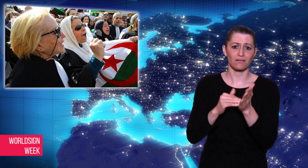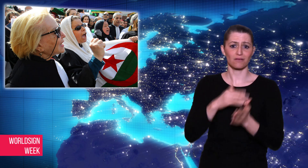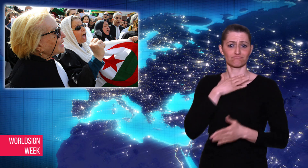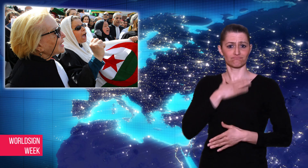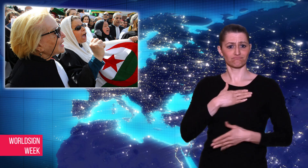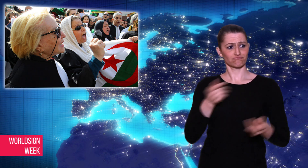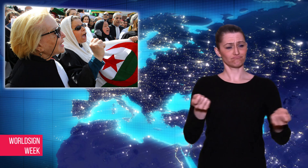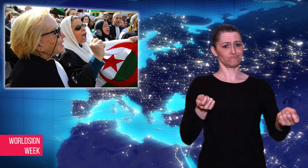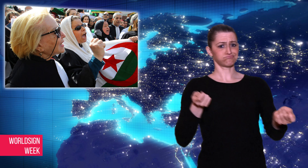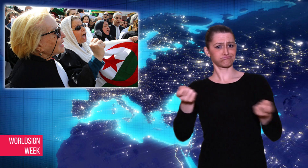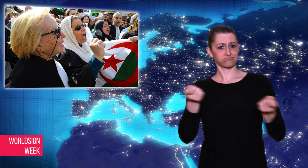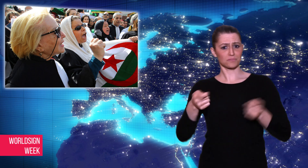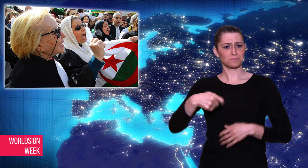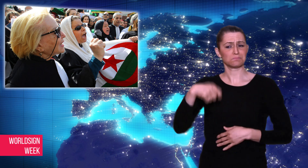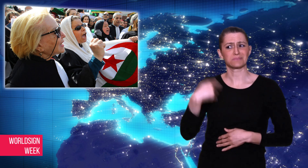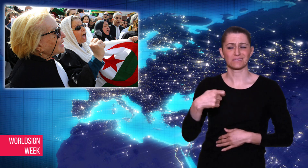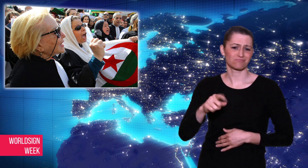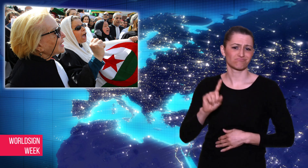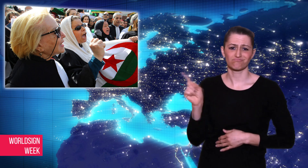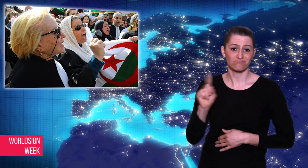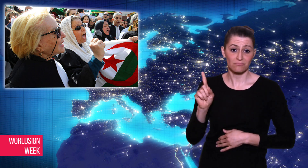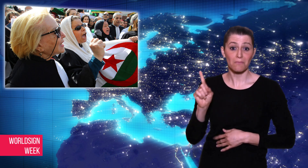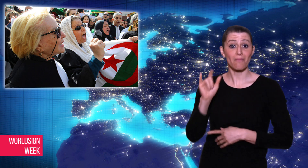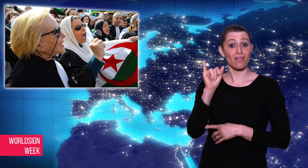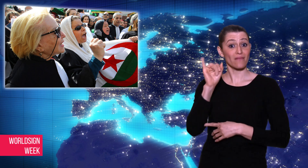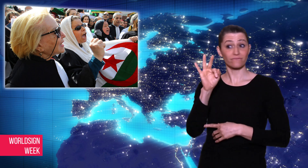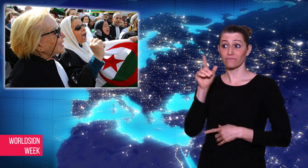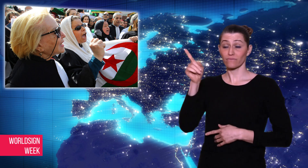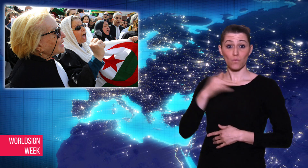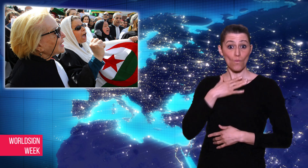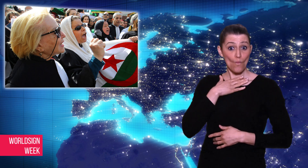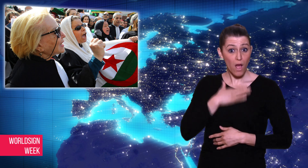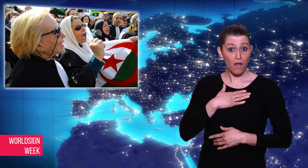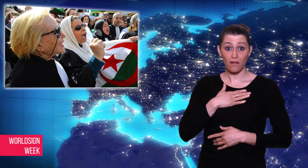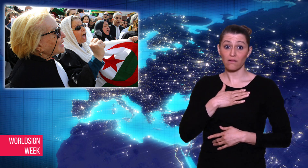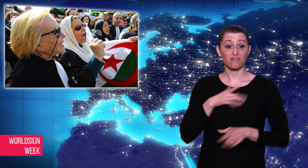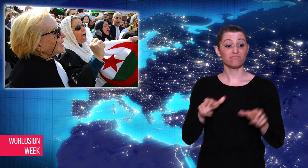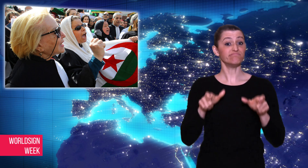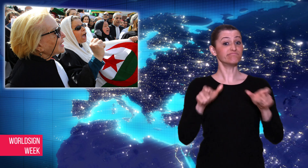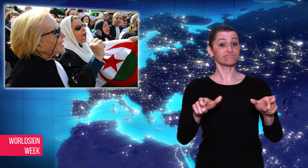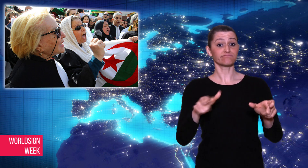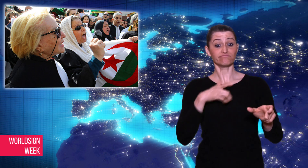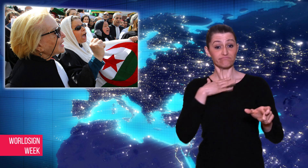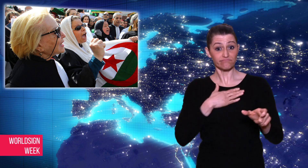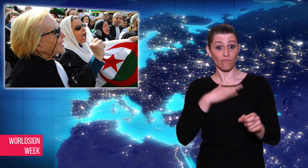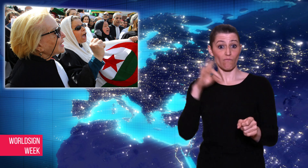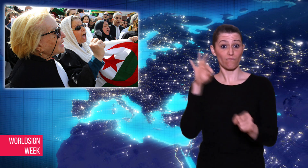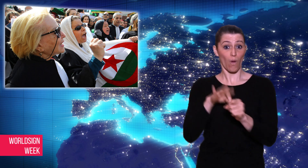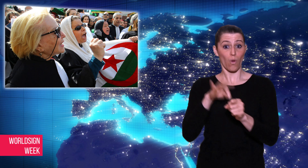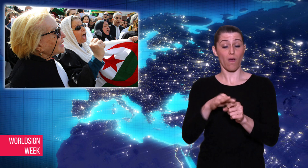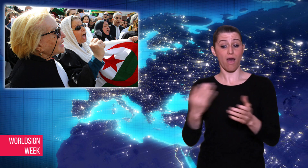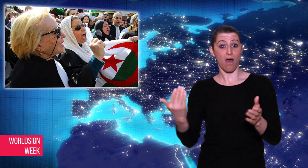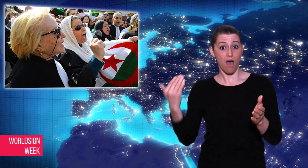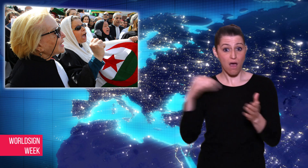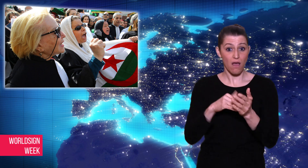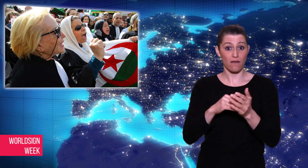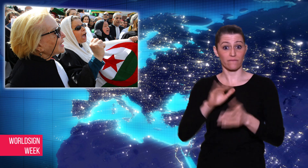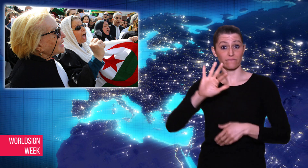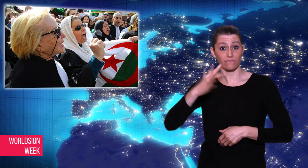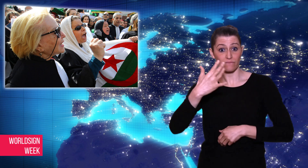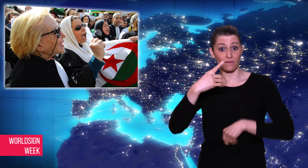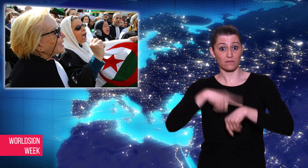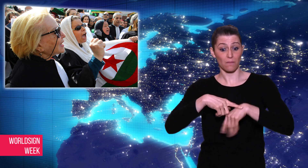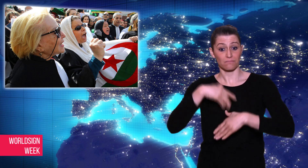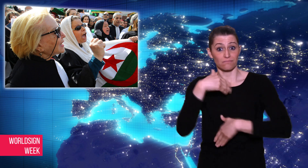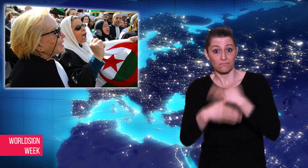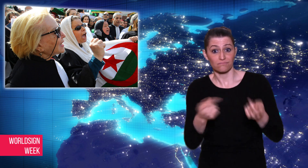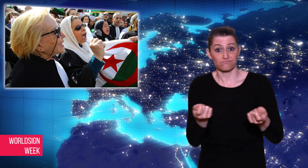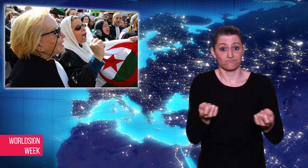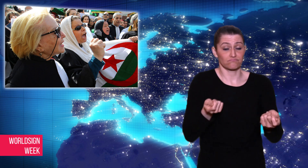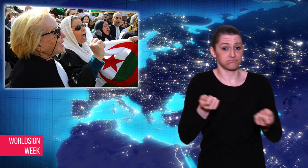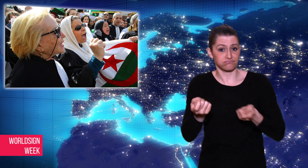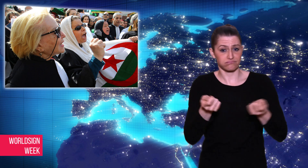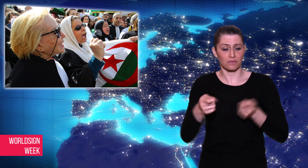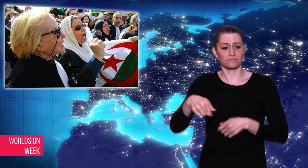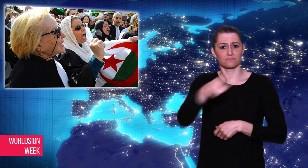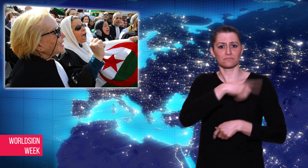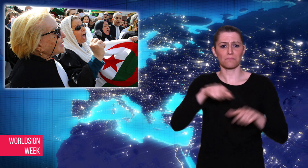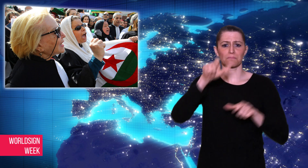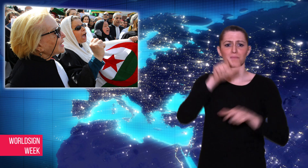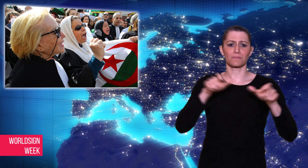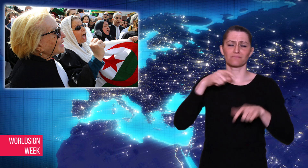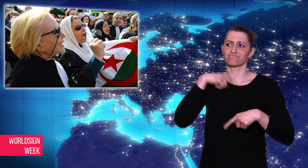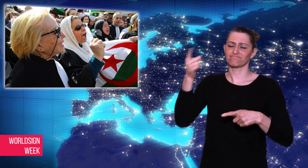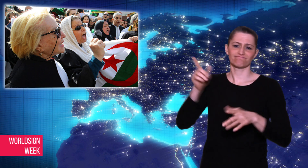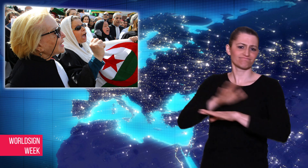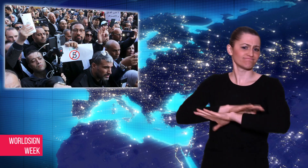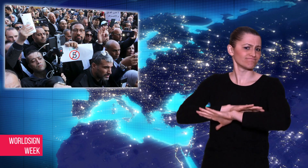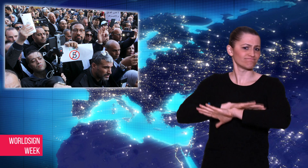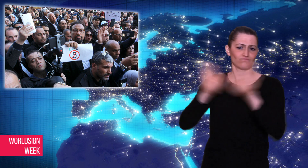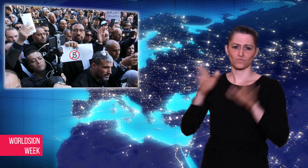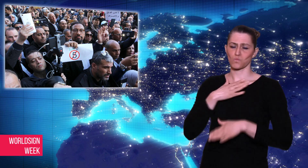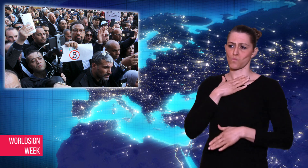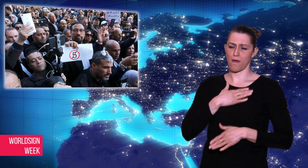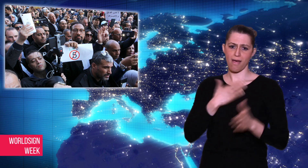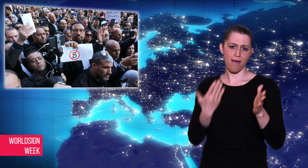and threatened for a much bigger strike if the president